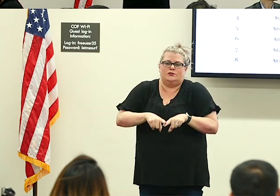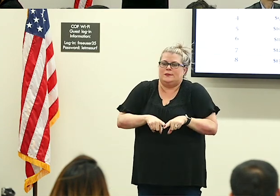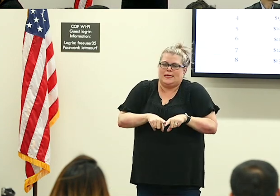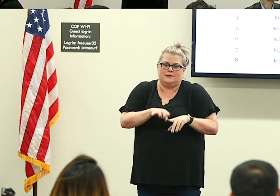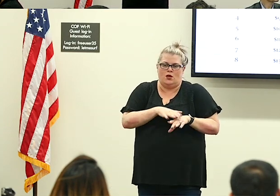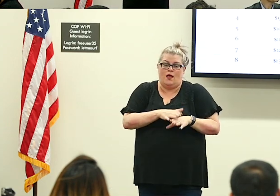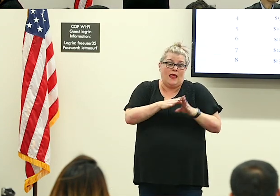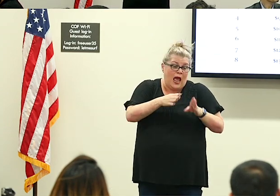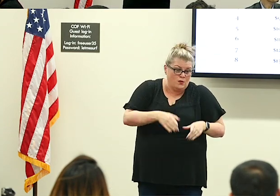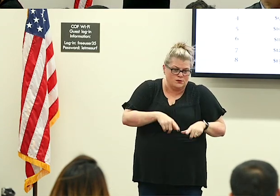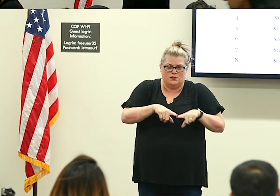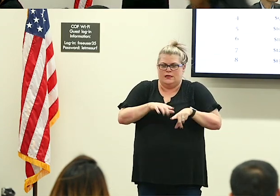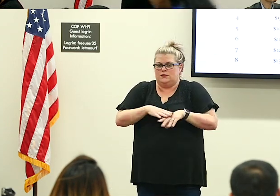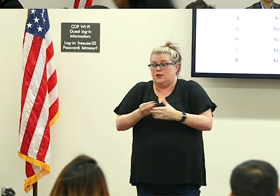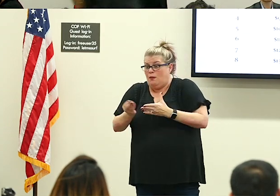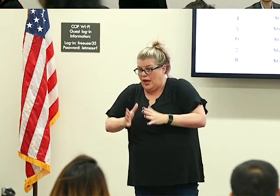Do you need this? Oh, no.